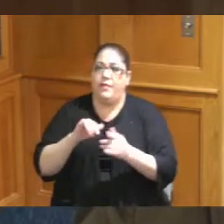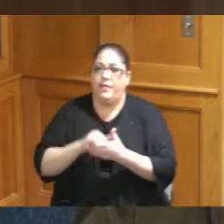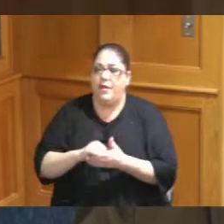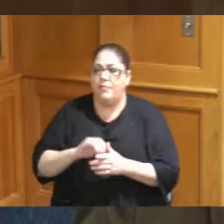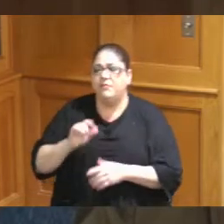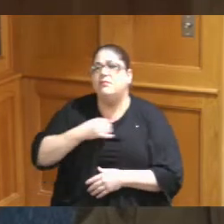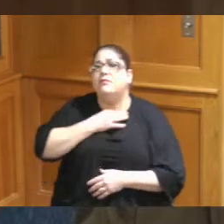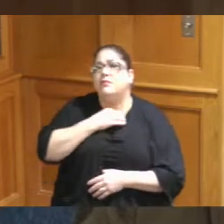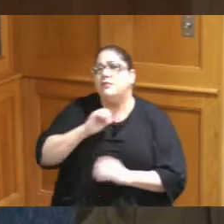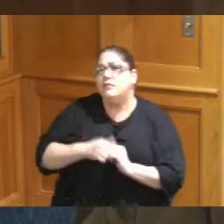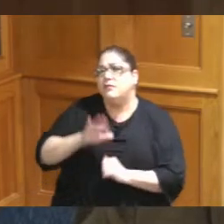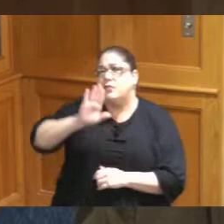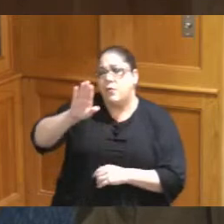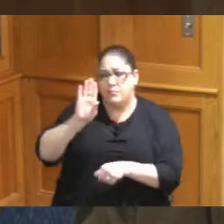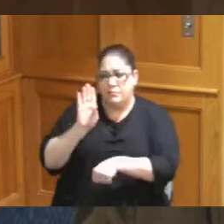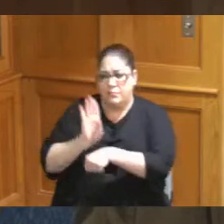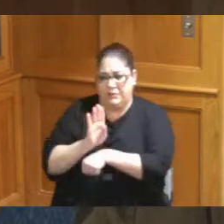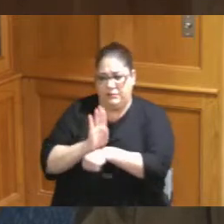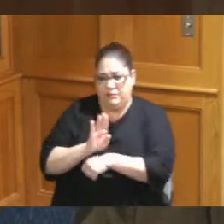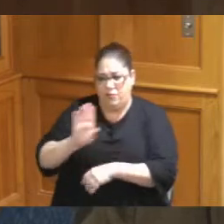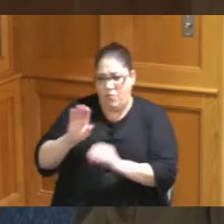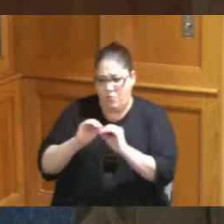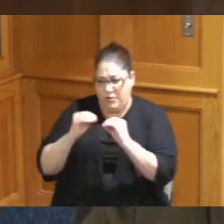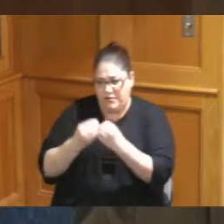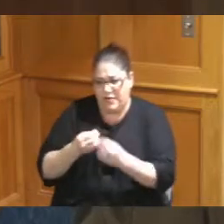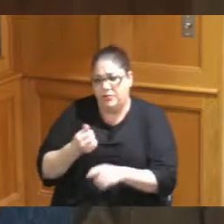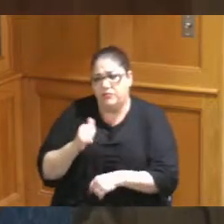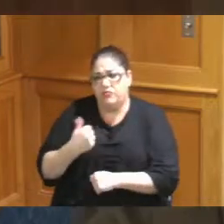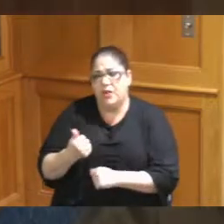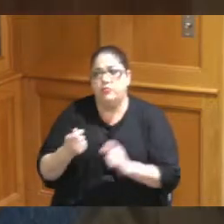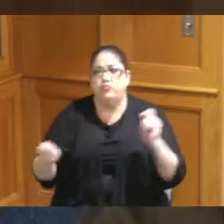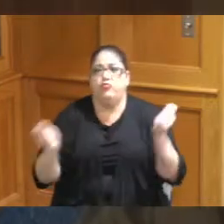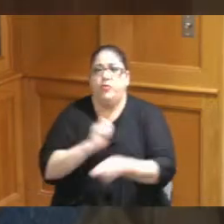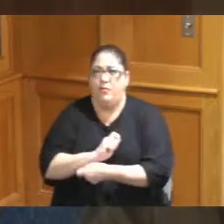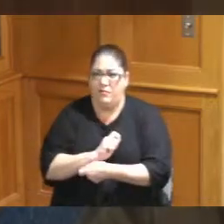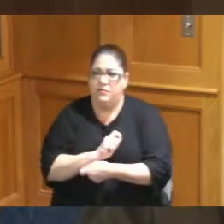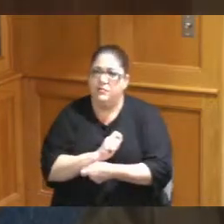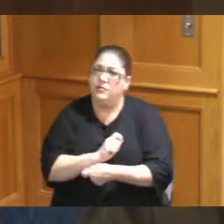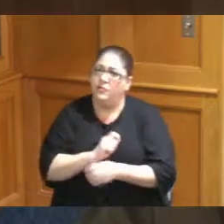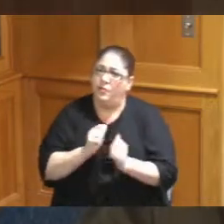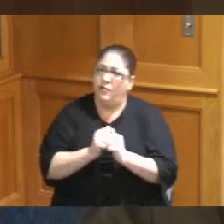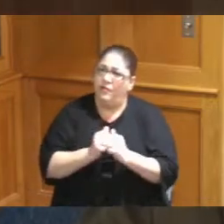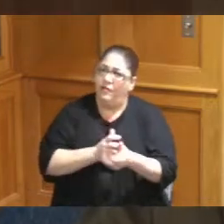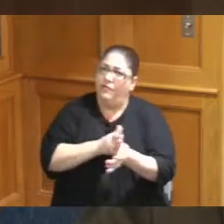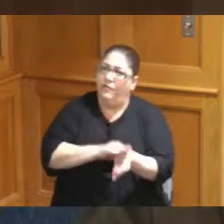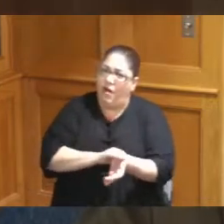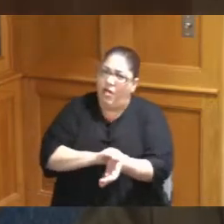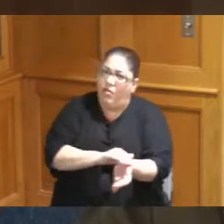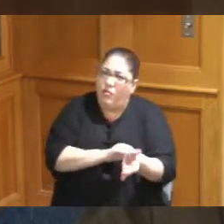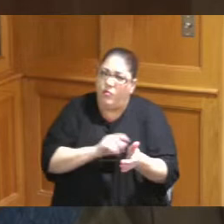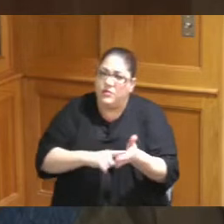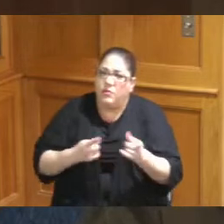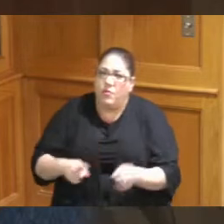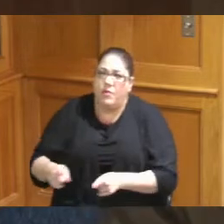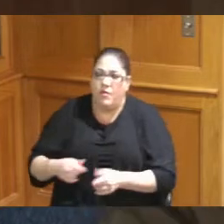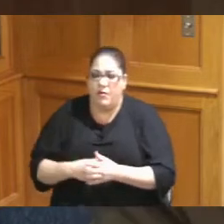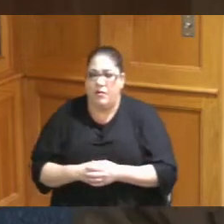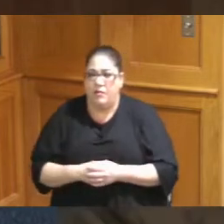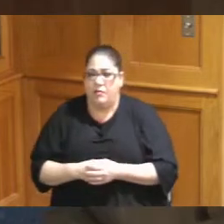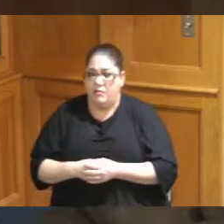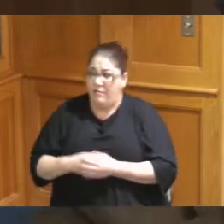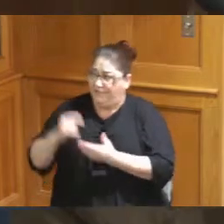trying to shift you know some of the the agencies this is a pretty extensive list of Partners how